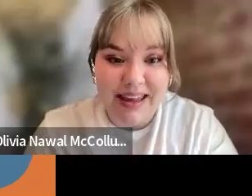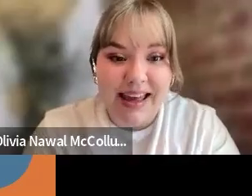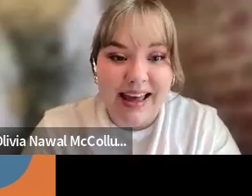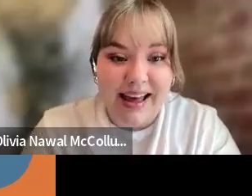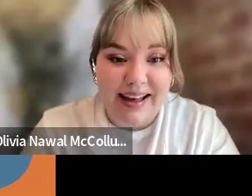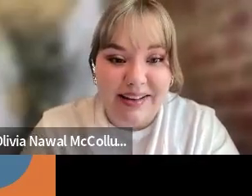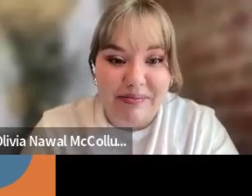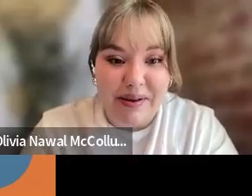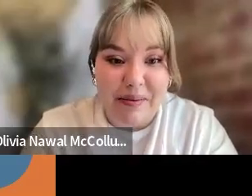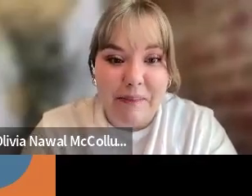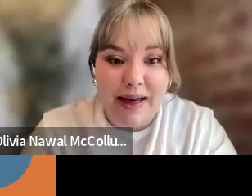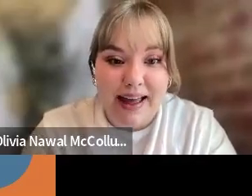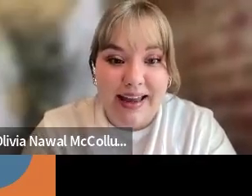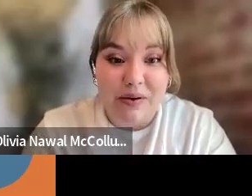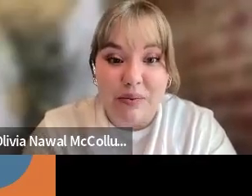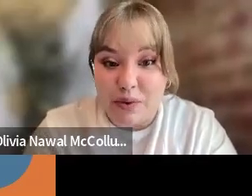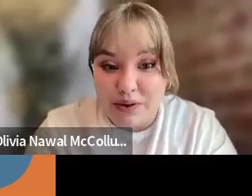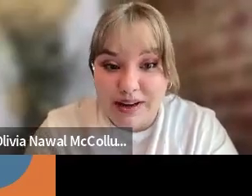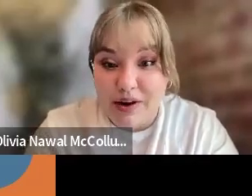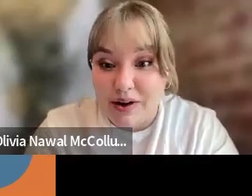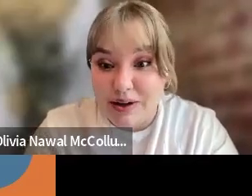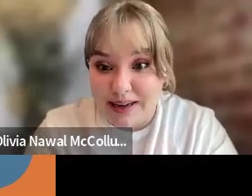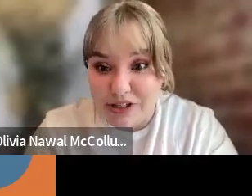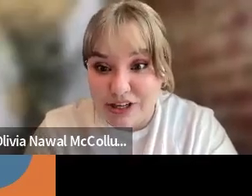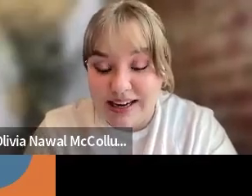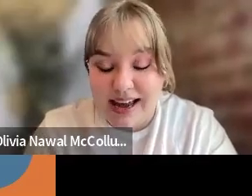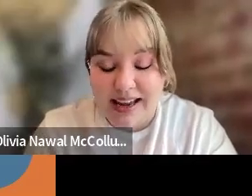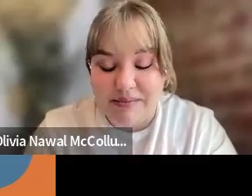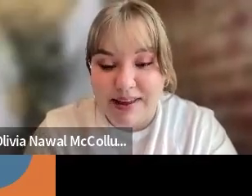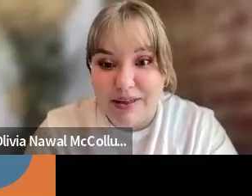My name is Olivia McCollum